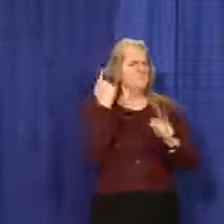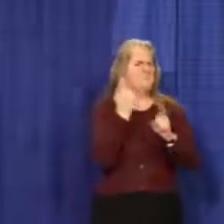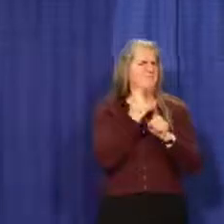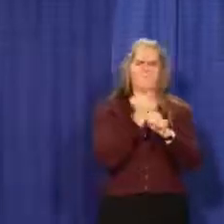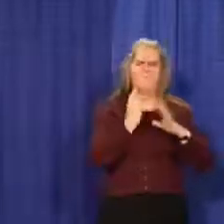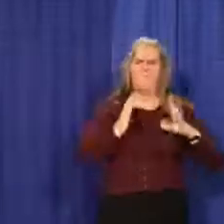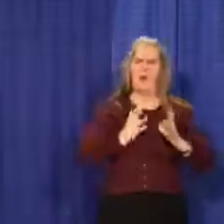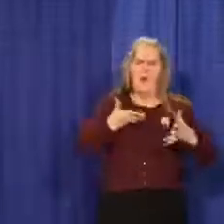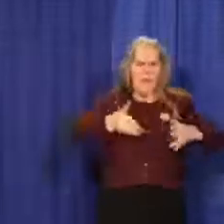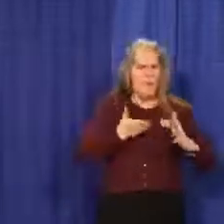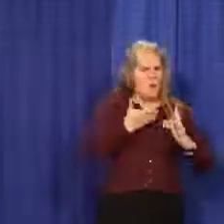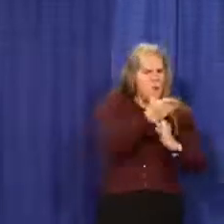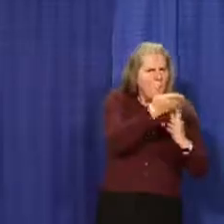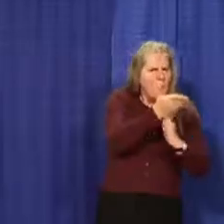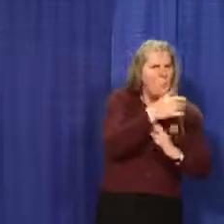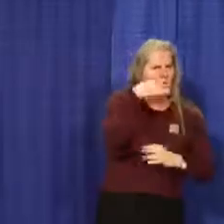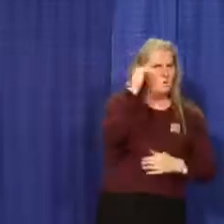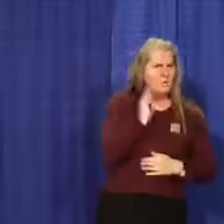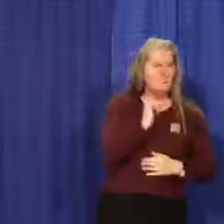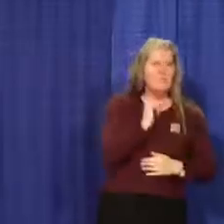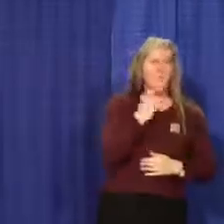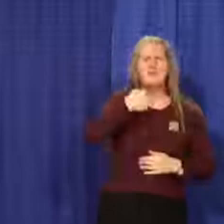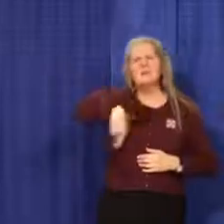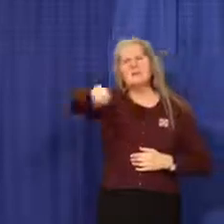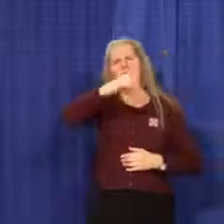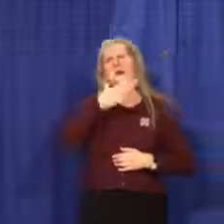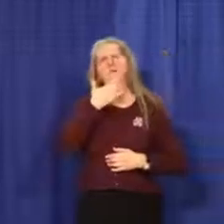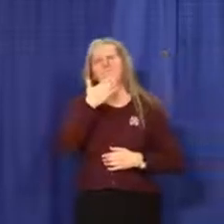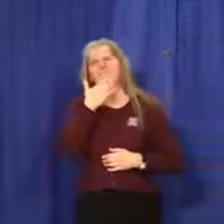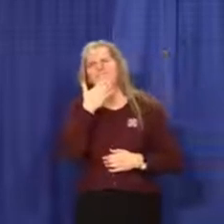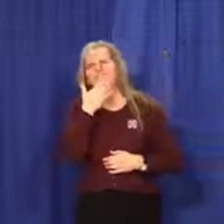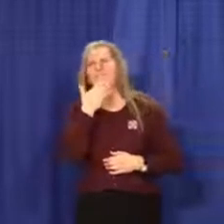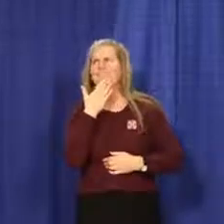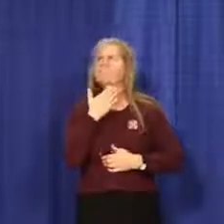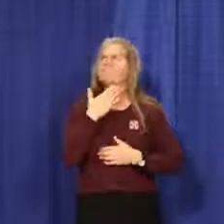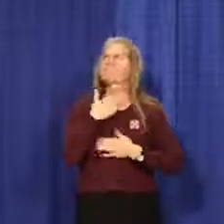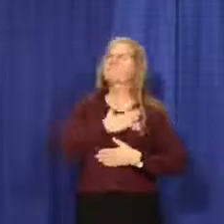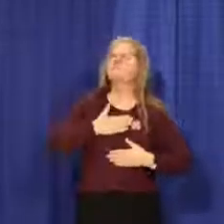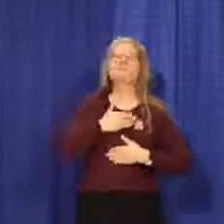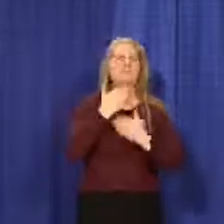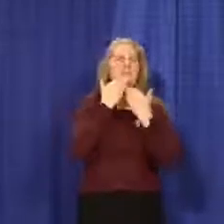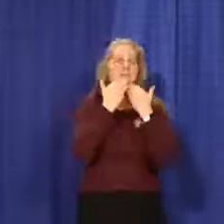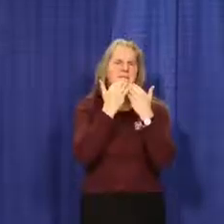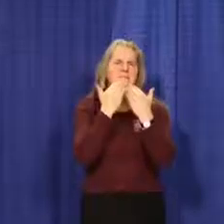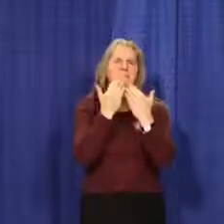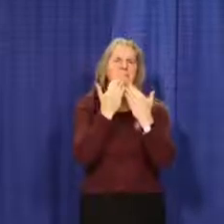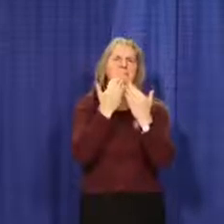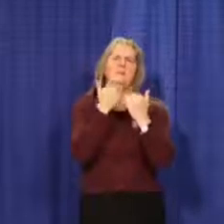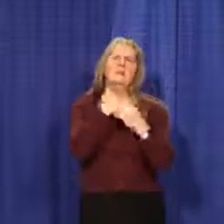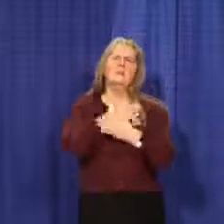I want to remind all Yukoners to please be kind and patient, and respectful of each other and